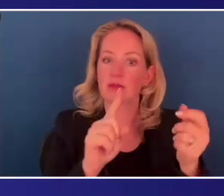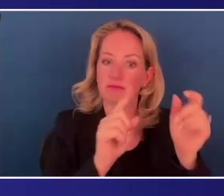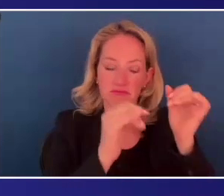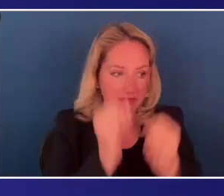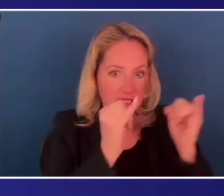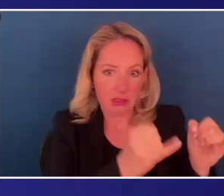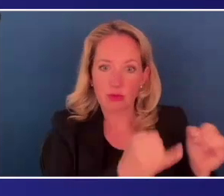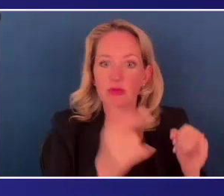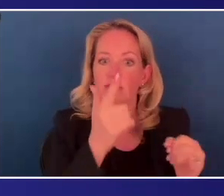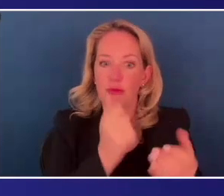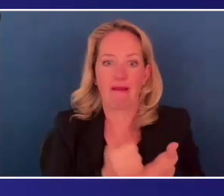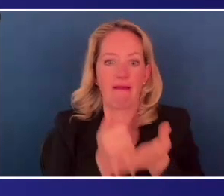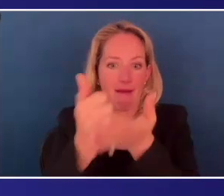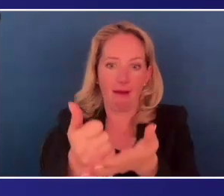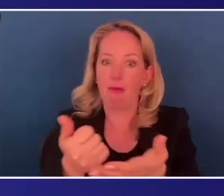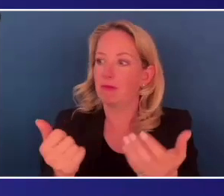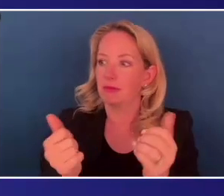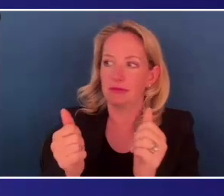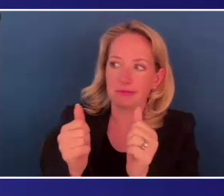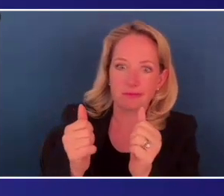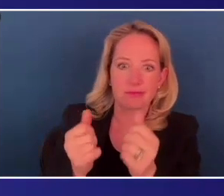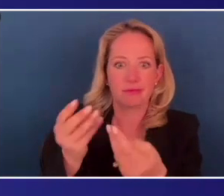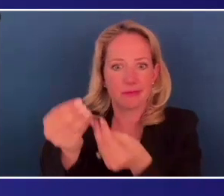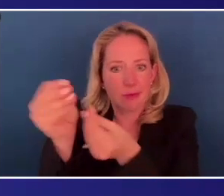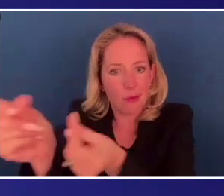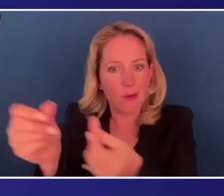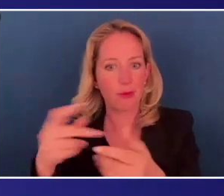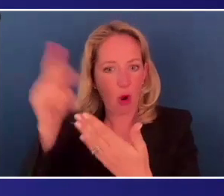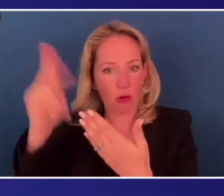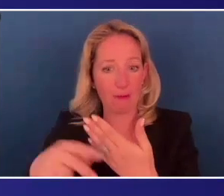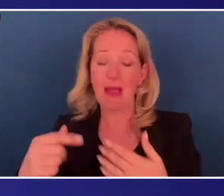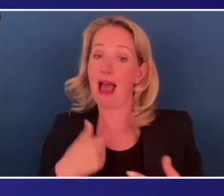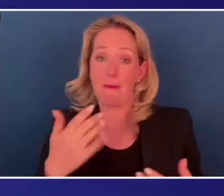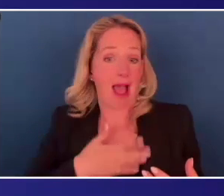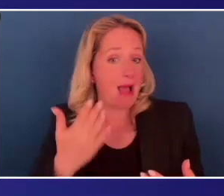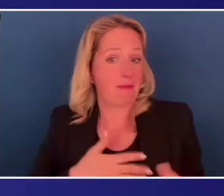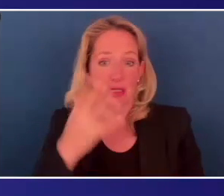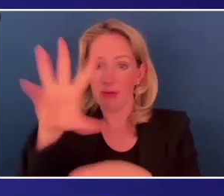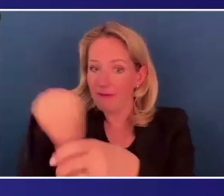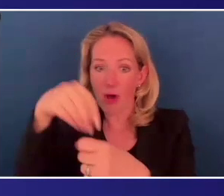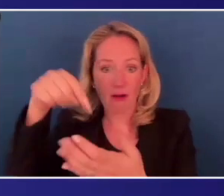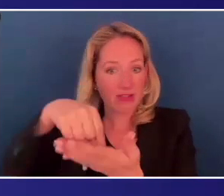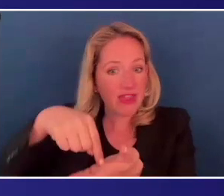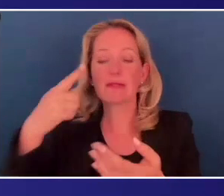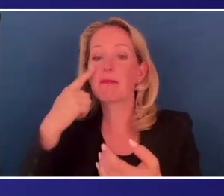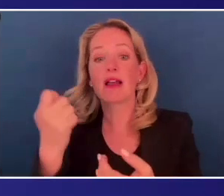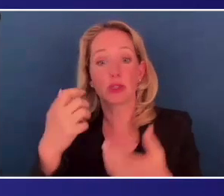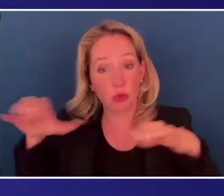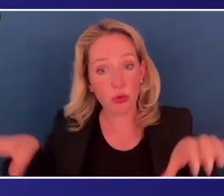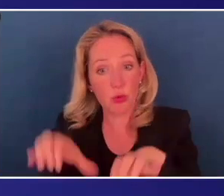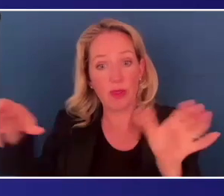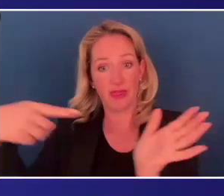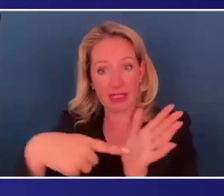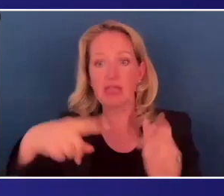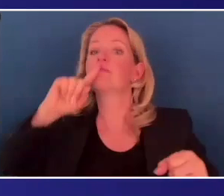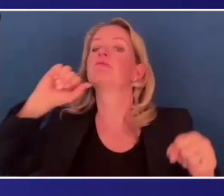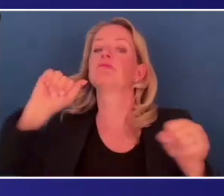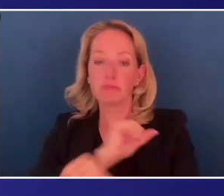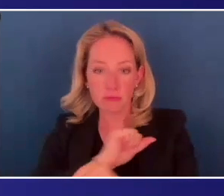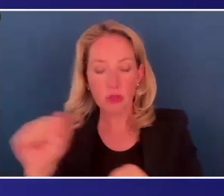I would be more than happy to be a part of this effort because to do this is to truly embody the definition of efficiency.